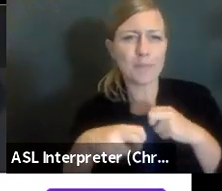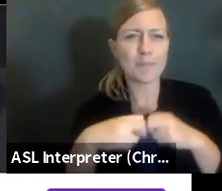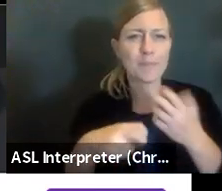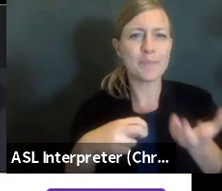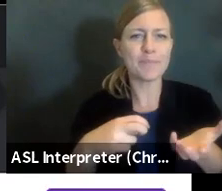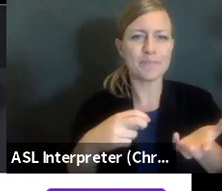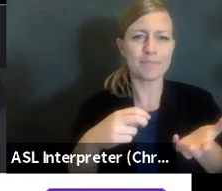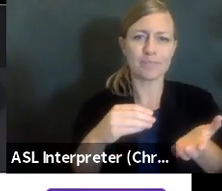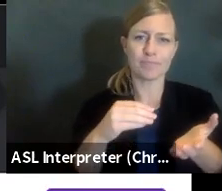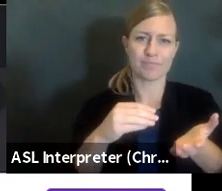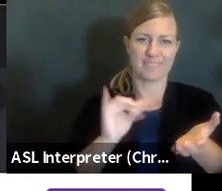ESD 112 - Katherine Livick: Meet started being incorporated in the